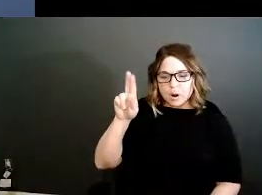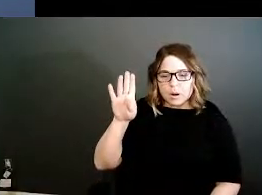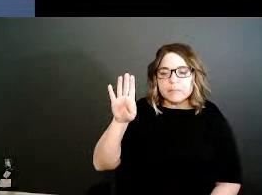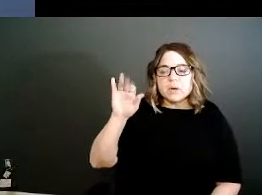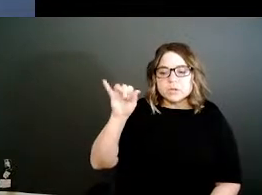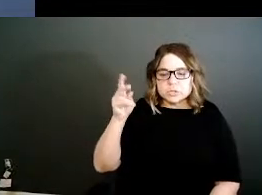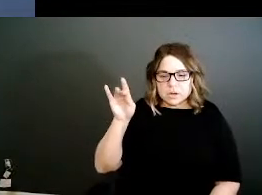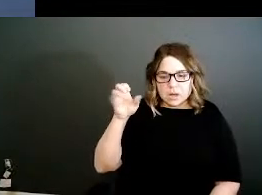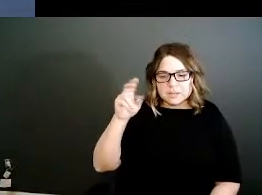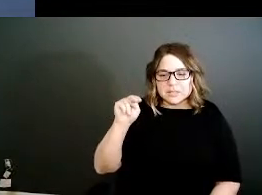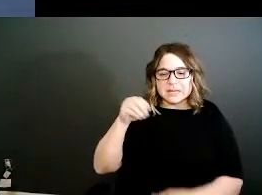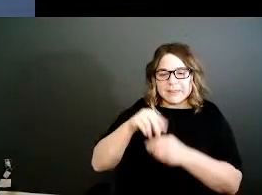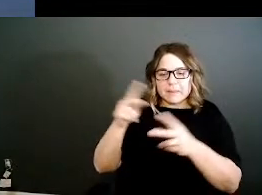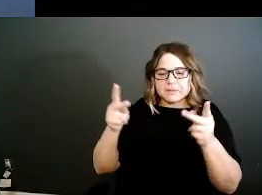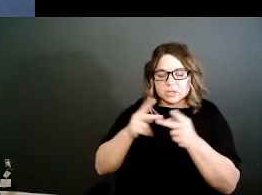SARBER.